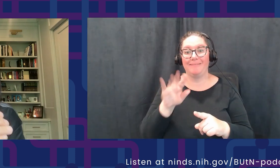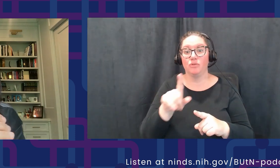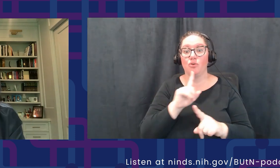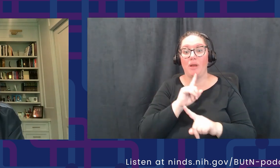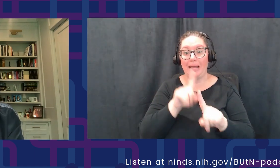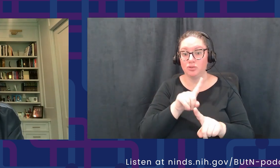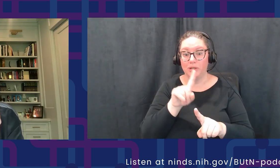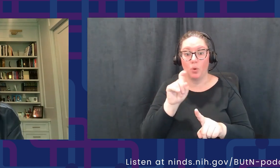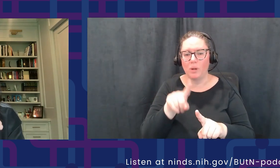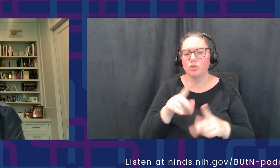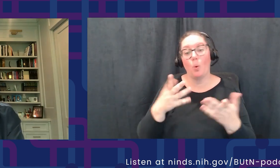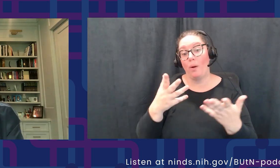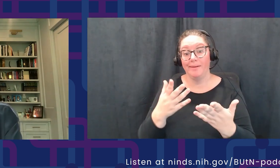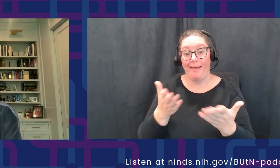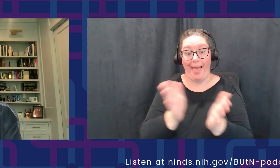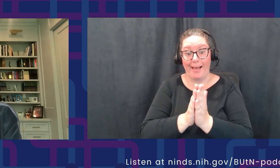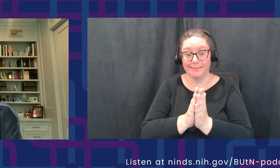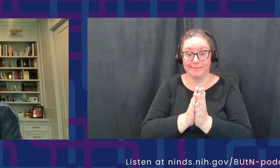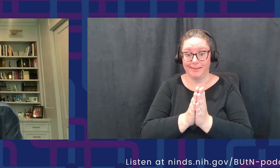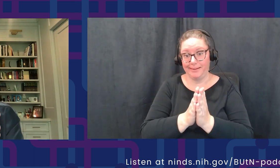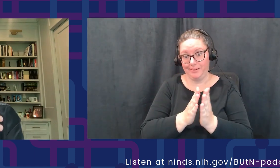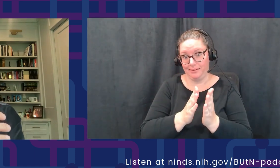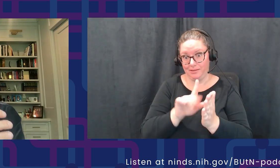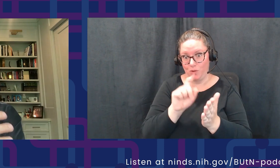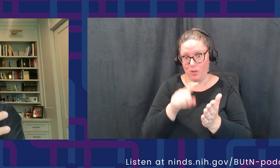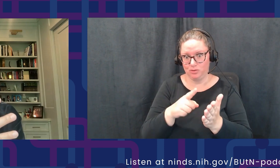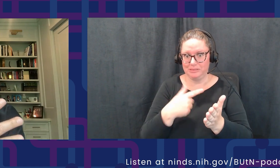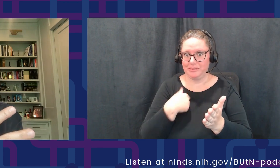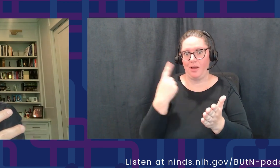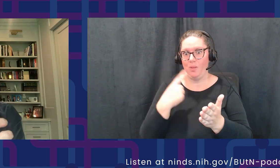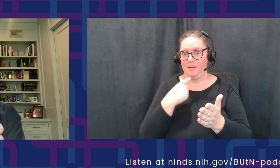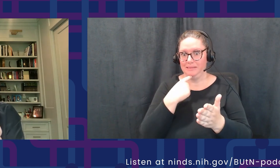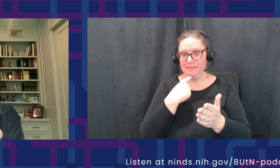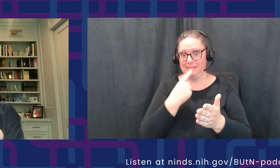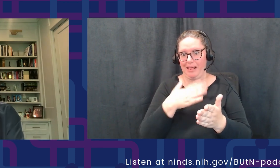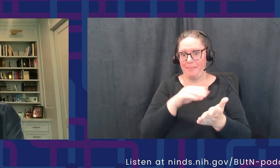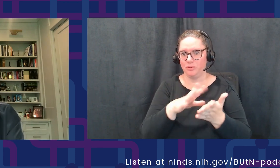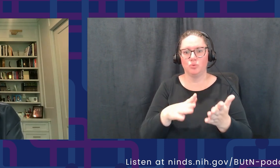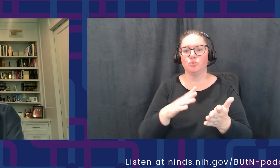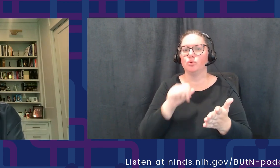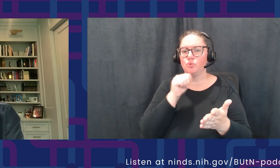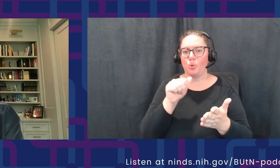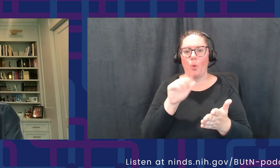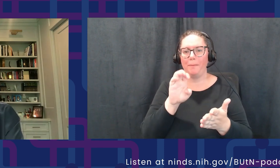questions or asking questions. I always tell my students and fellows, don't be wordy.